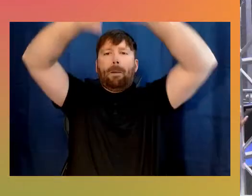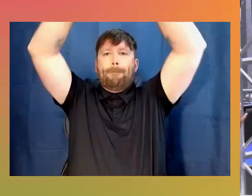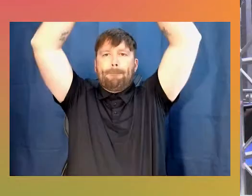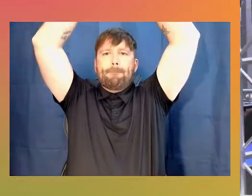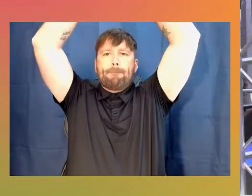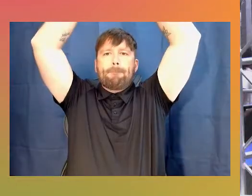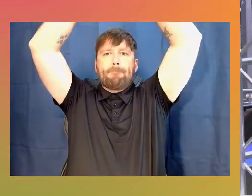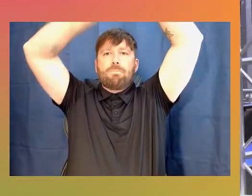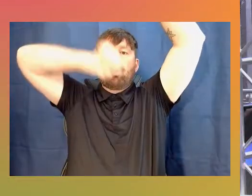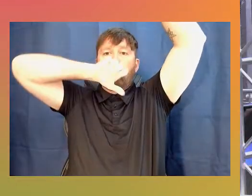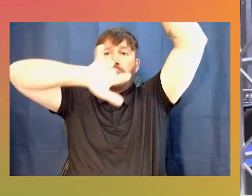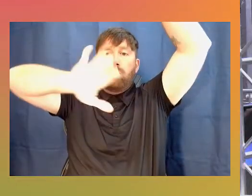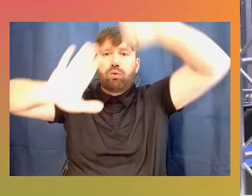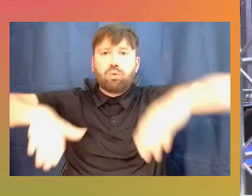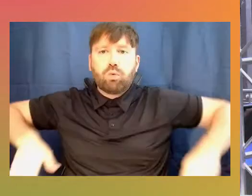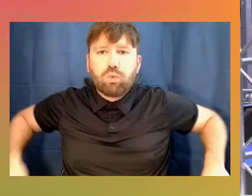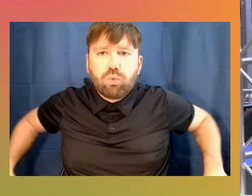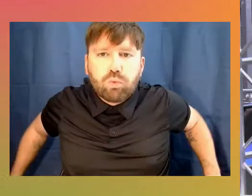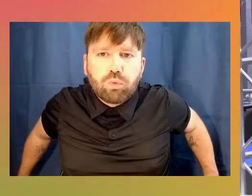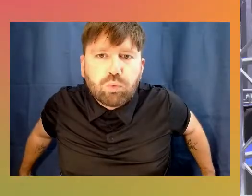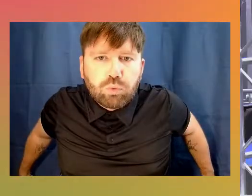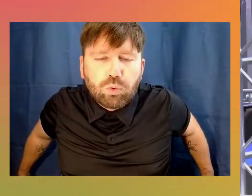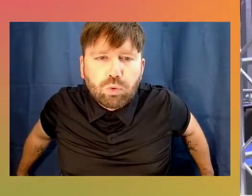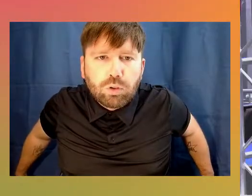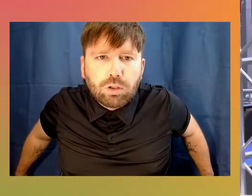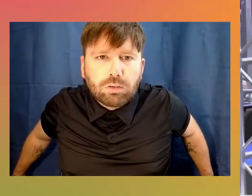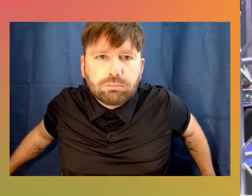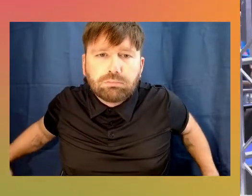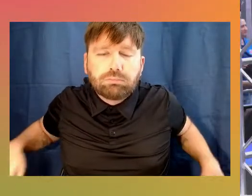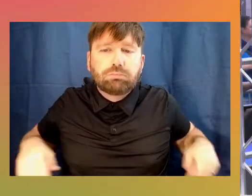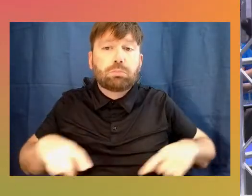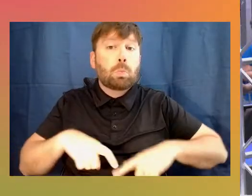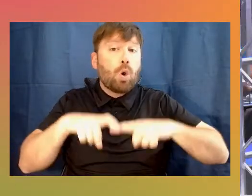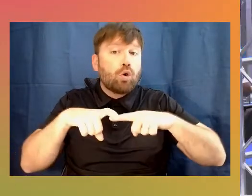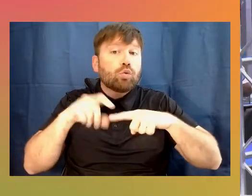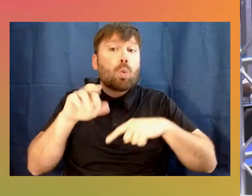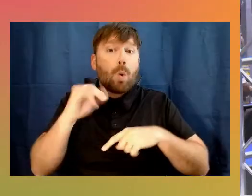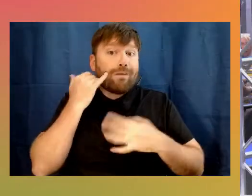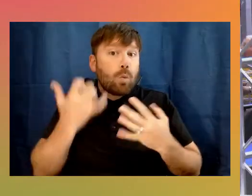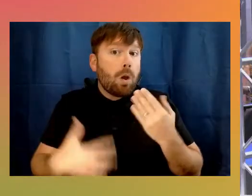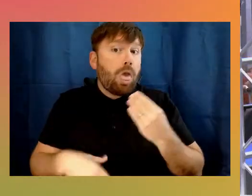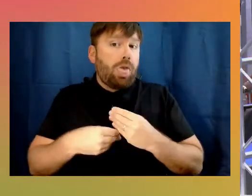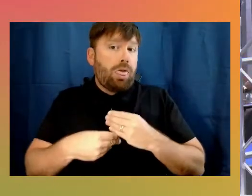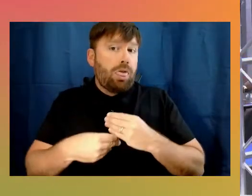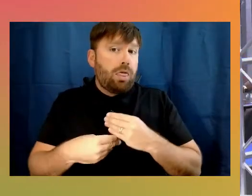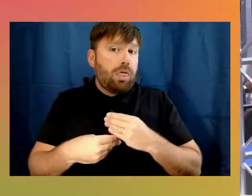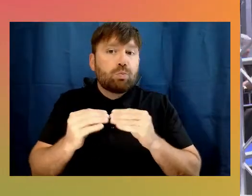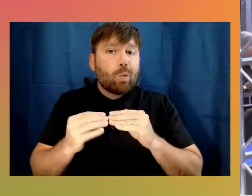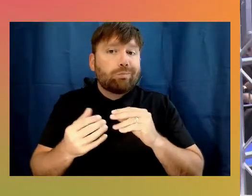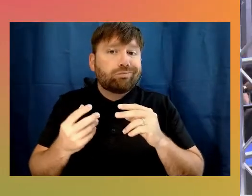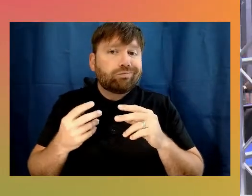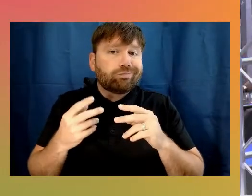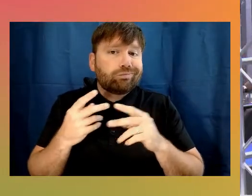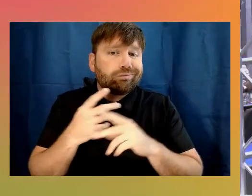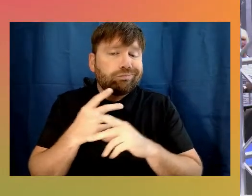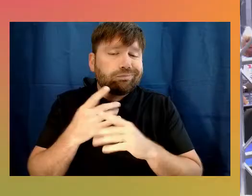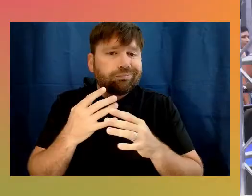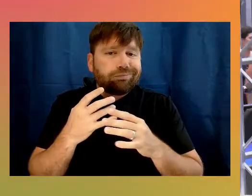ARMS REACHED BACK. INHALE, CRESCENT POSE.